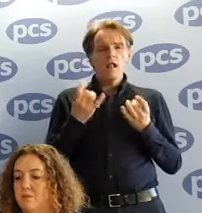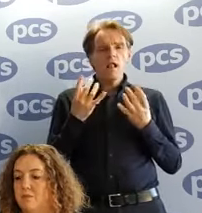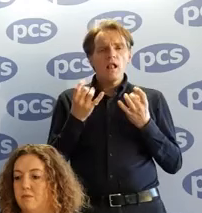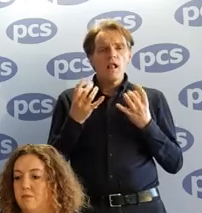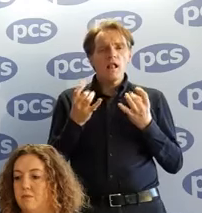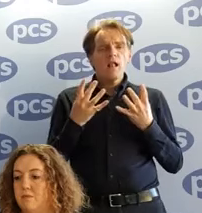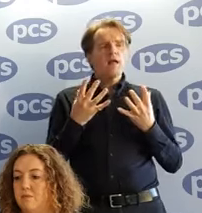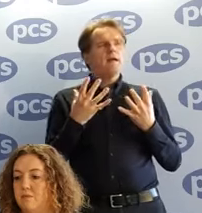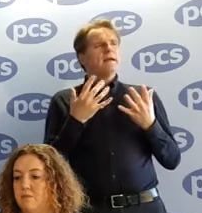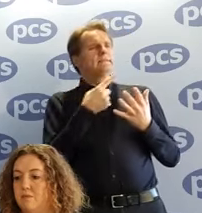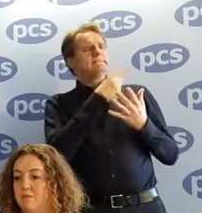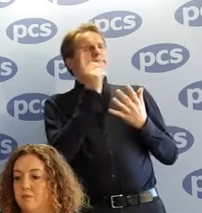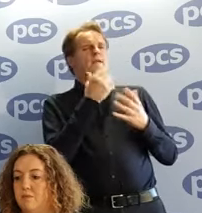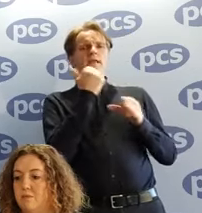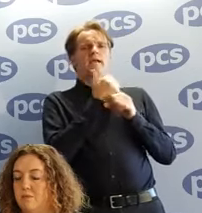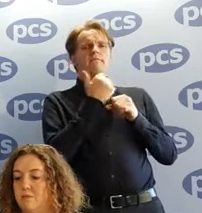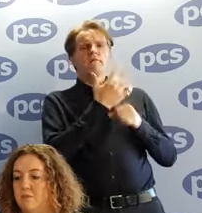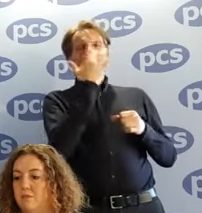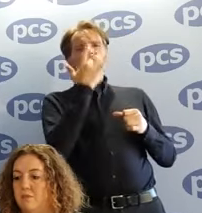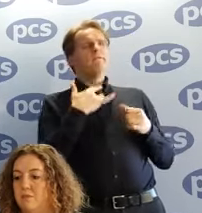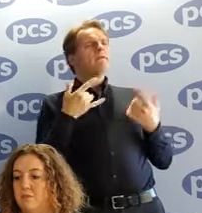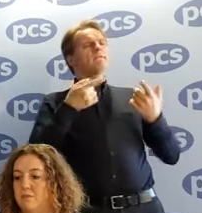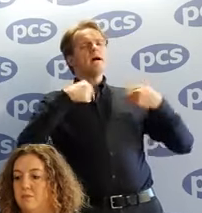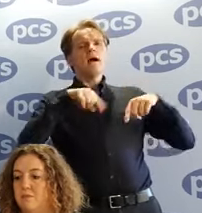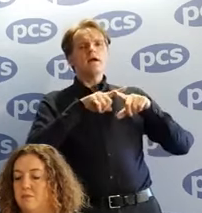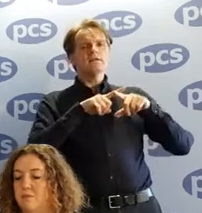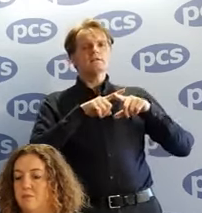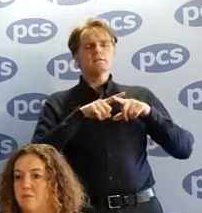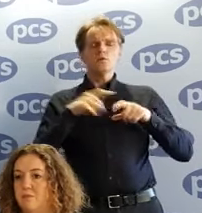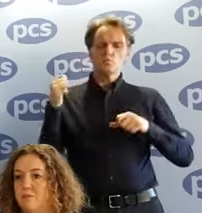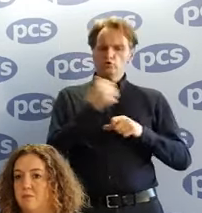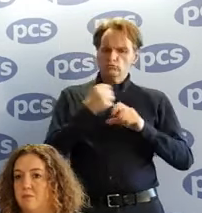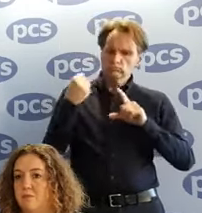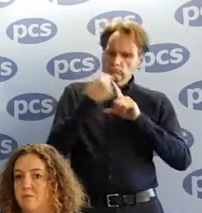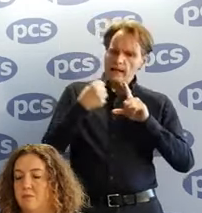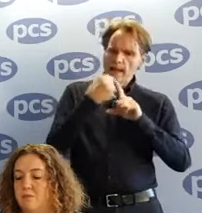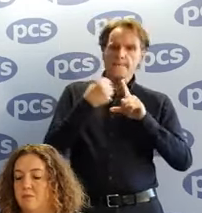betrayal for people who work so hard. So we're stepping up our campaign now and